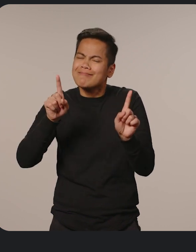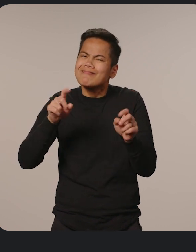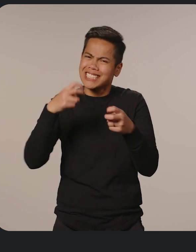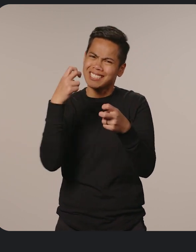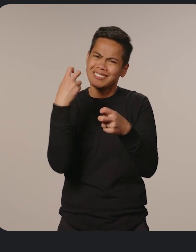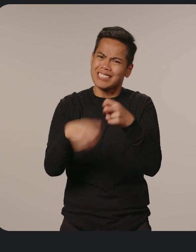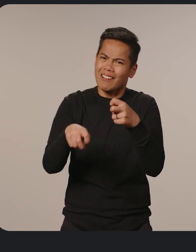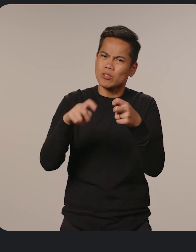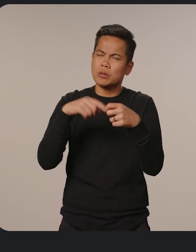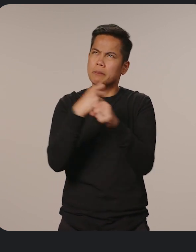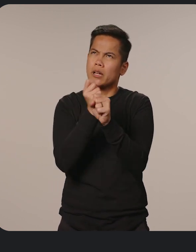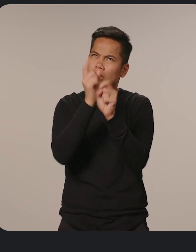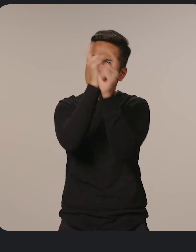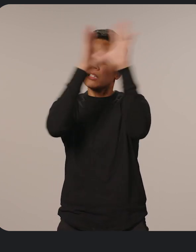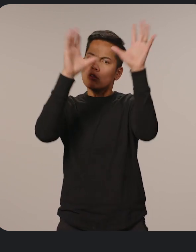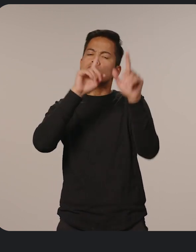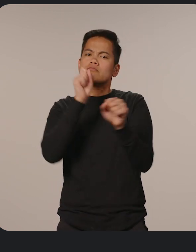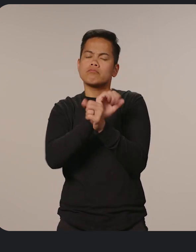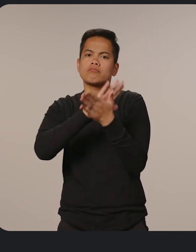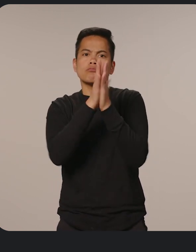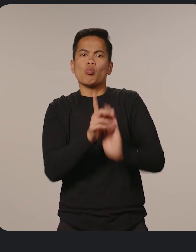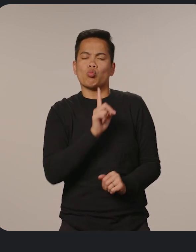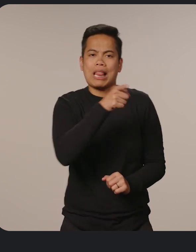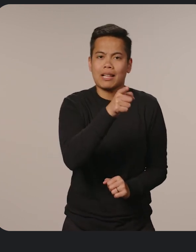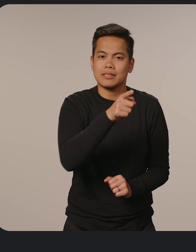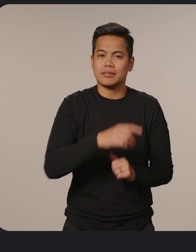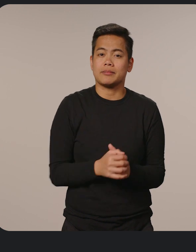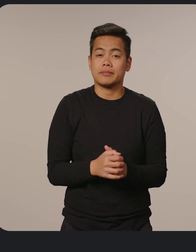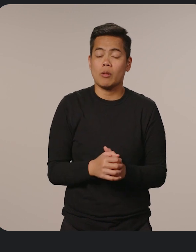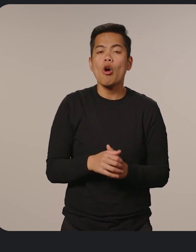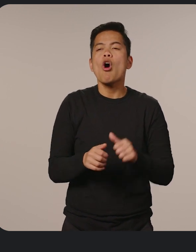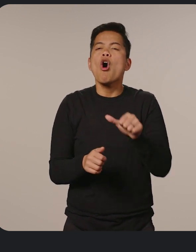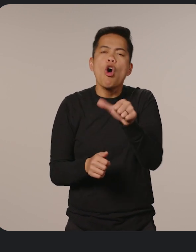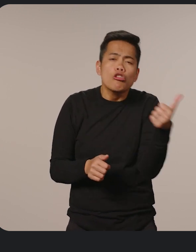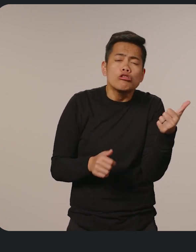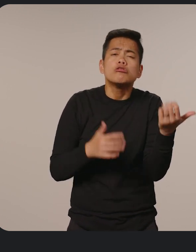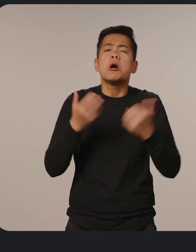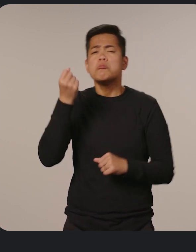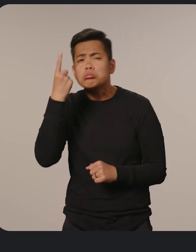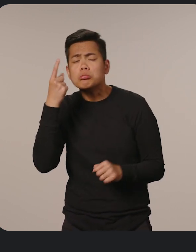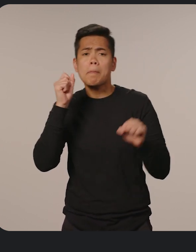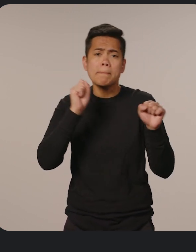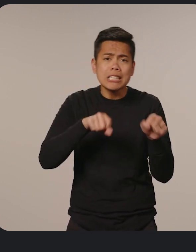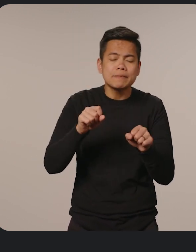And others know what's possible, but don't have the time to do it themselves or don't want to spend money